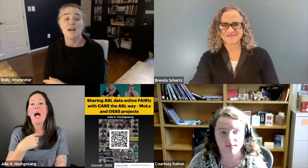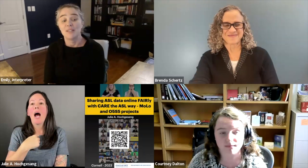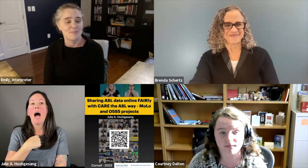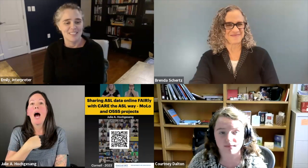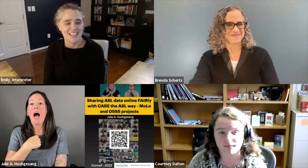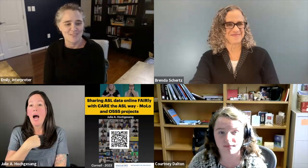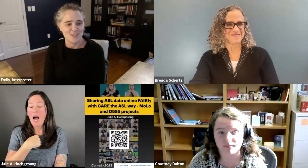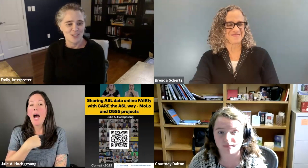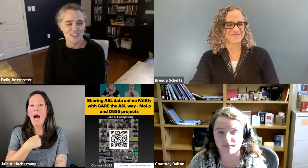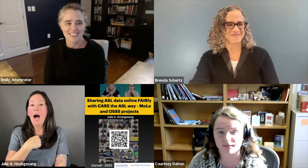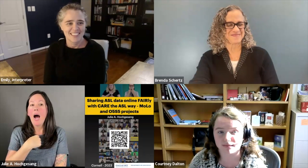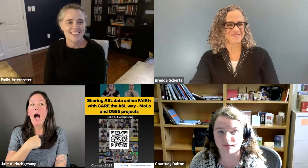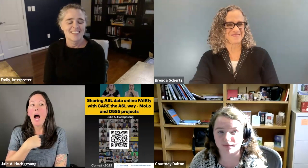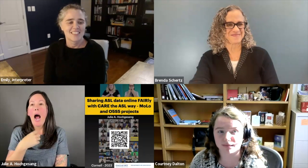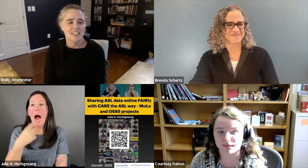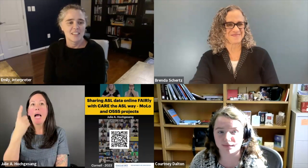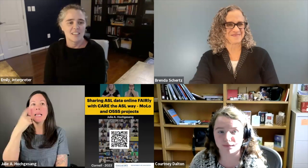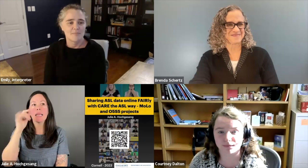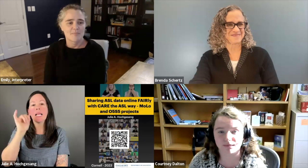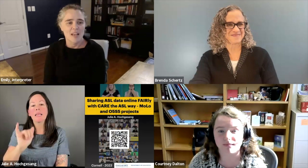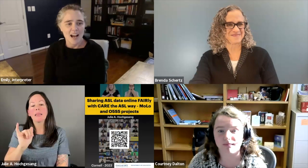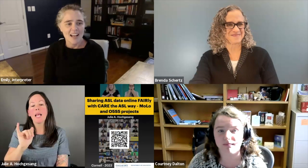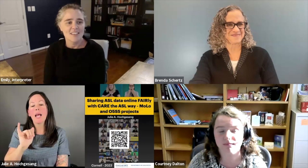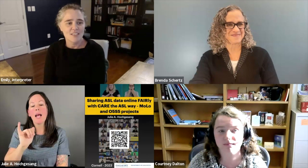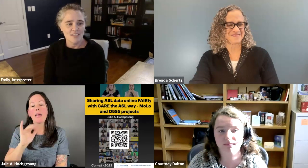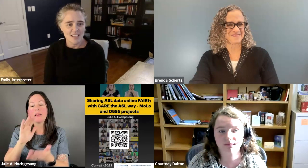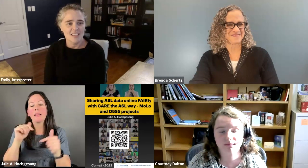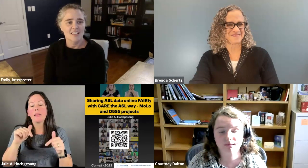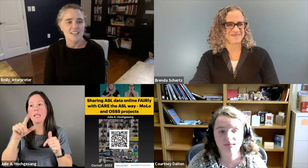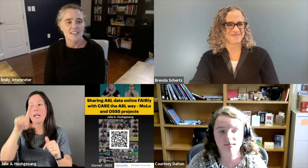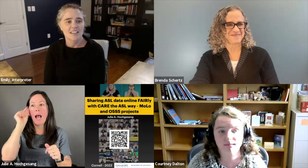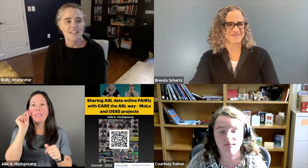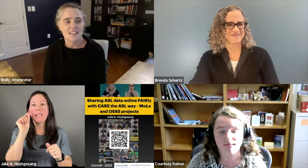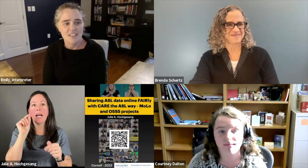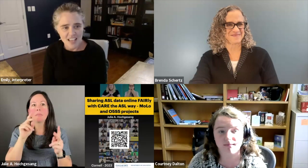Emily please add if you want I think